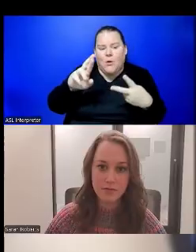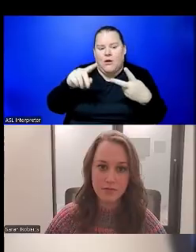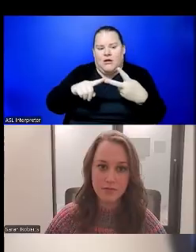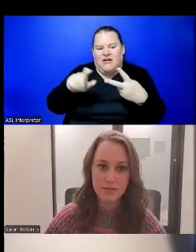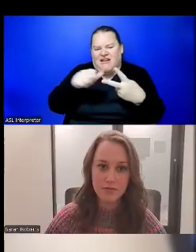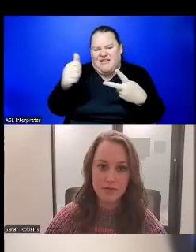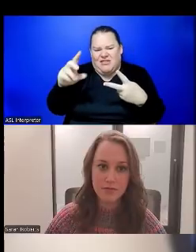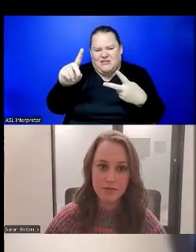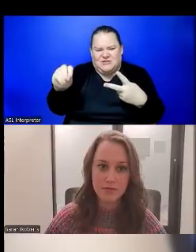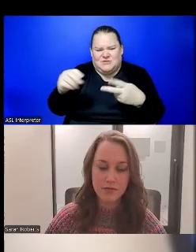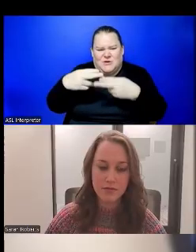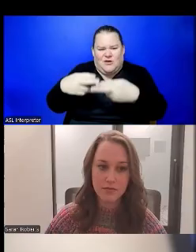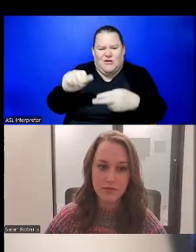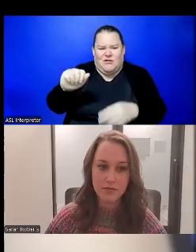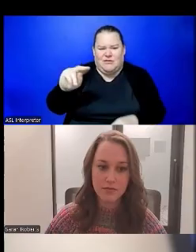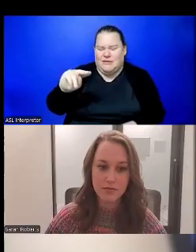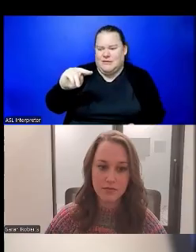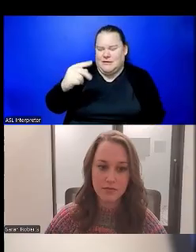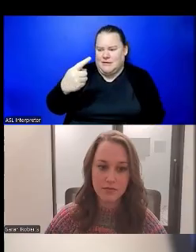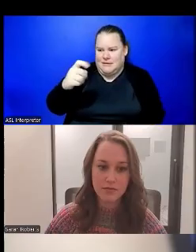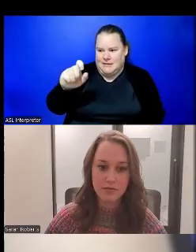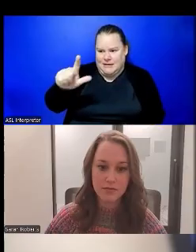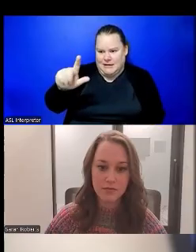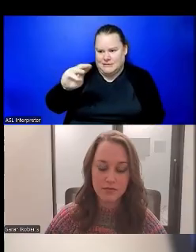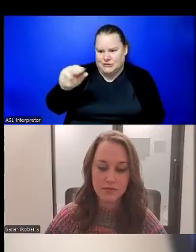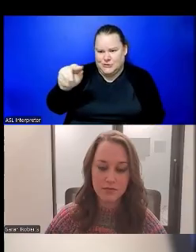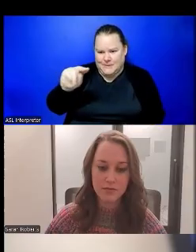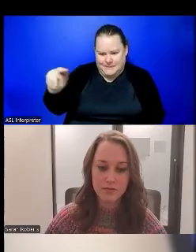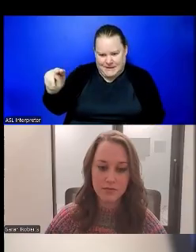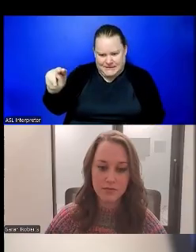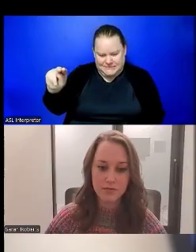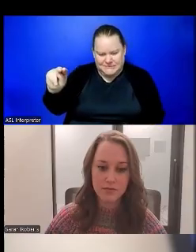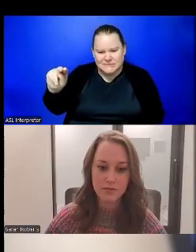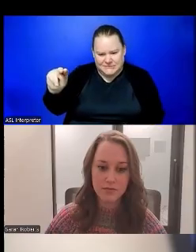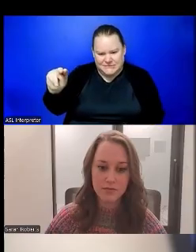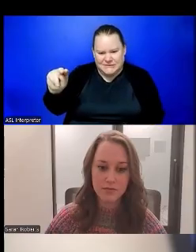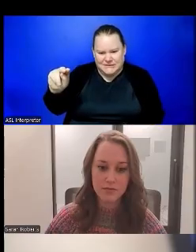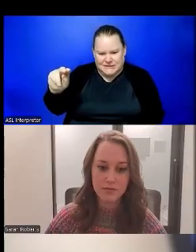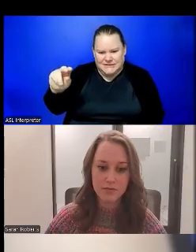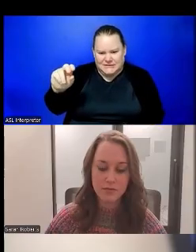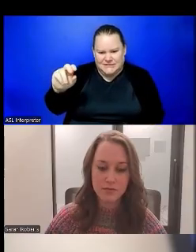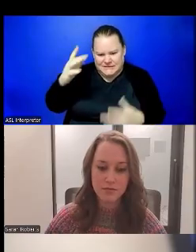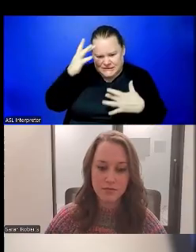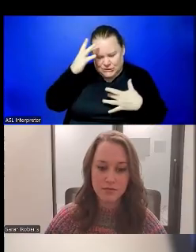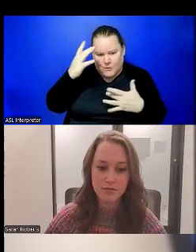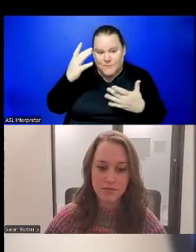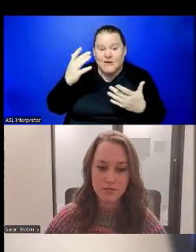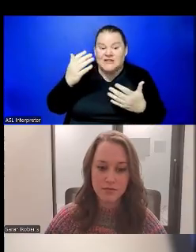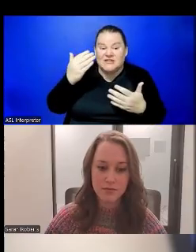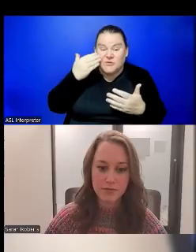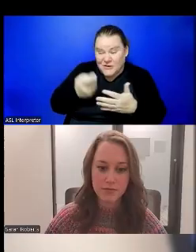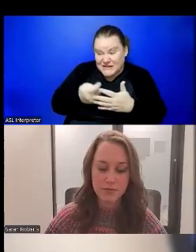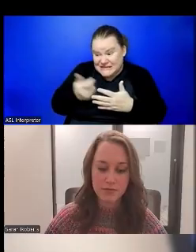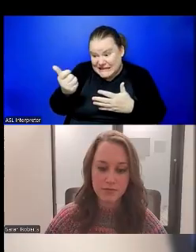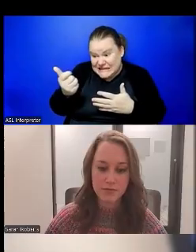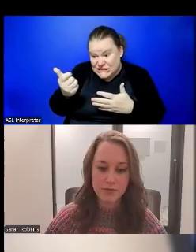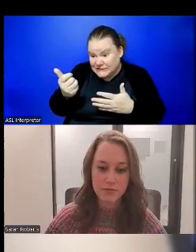called Angelman syndrome. So knowing there's a deletion in that area, we don't know which one of them this baby might